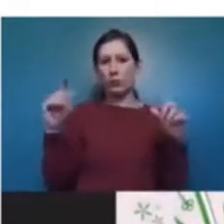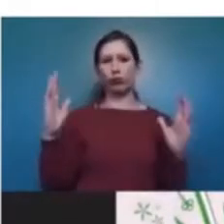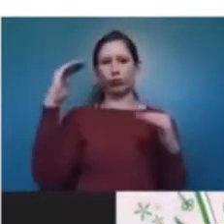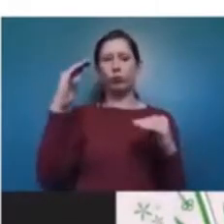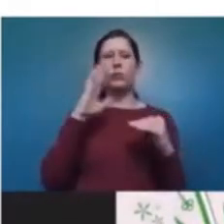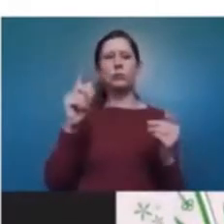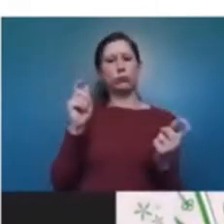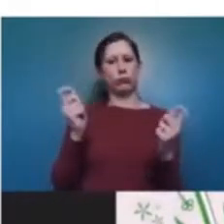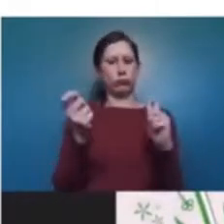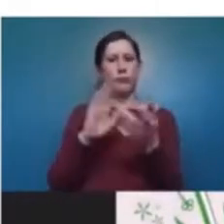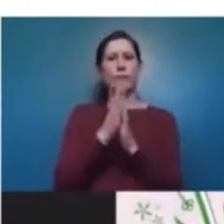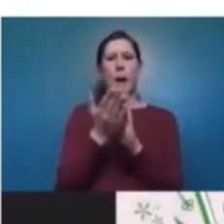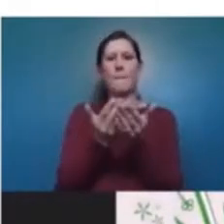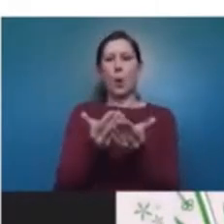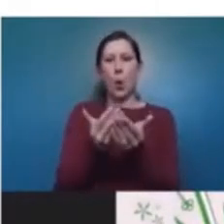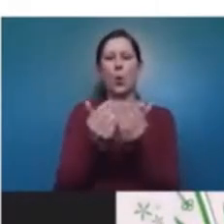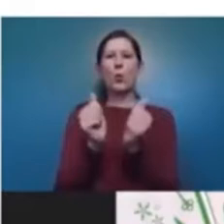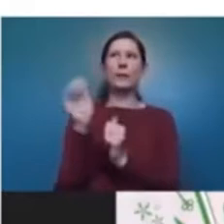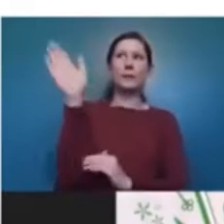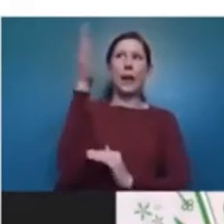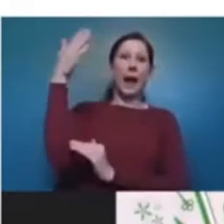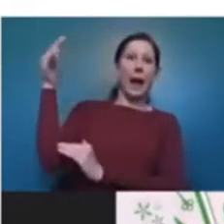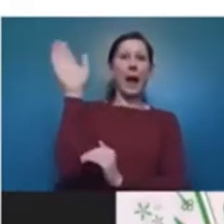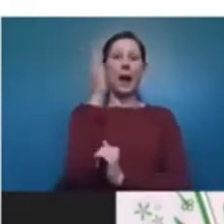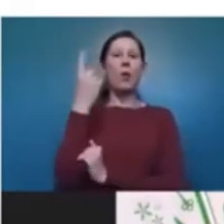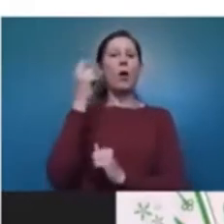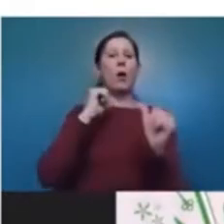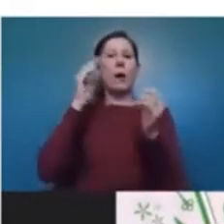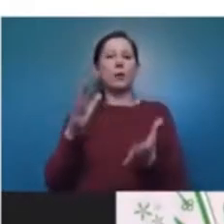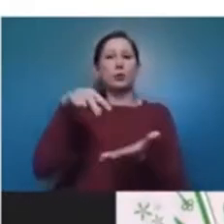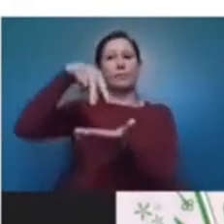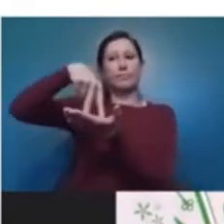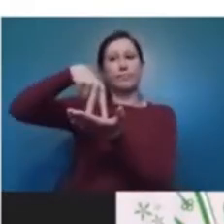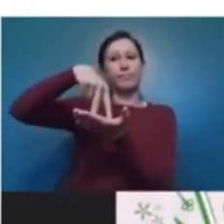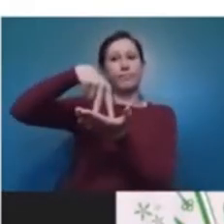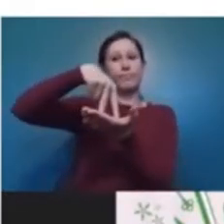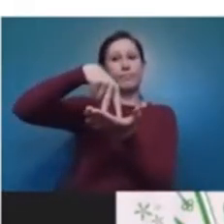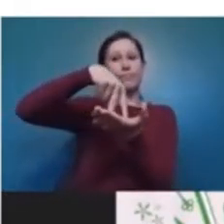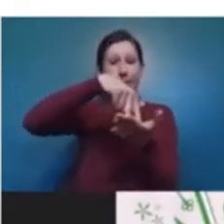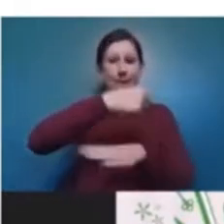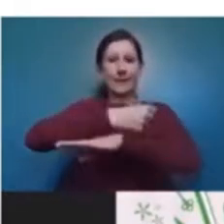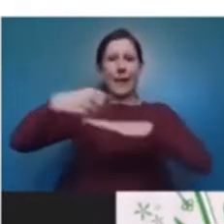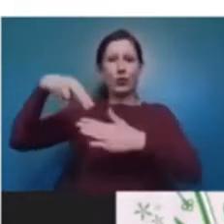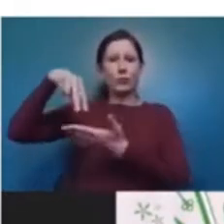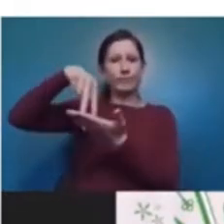into a boat with a sail as one actor stands and is rolled across the stage. and then it will transform into a table with a